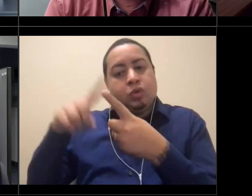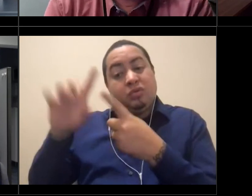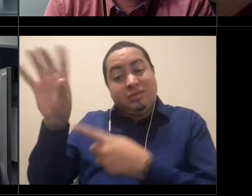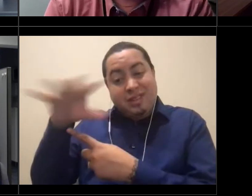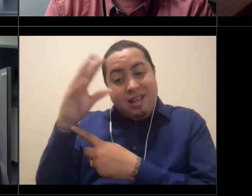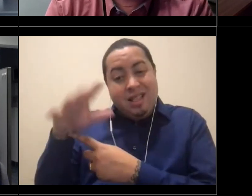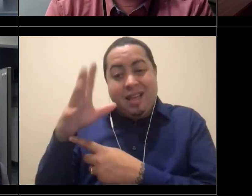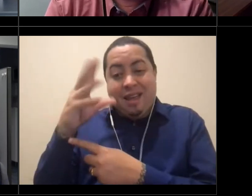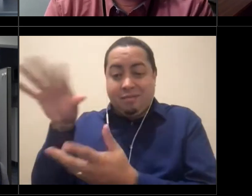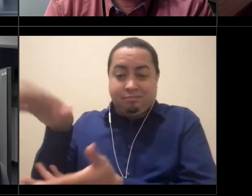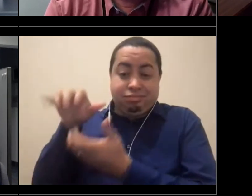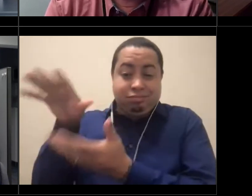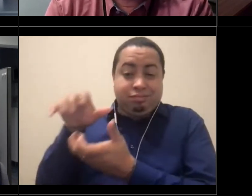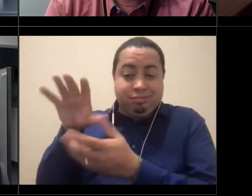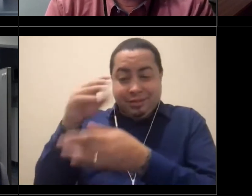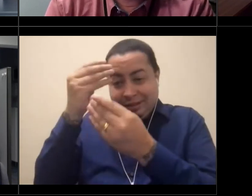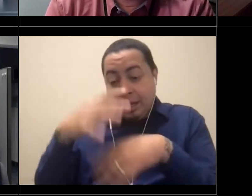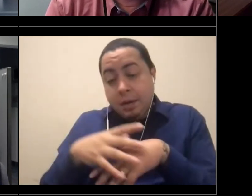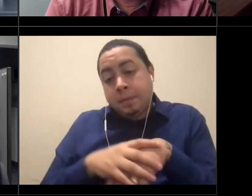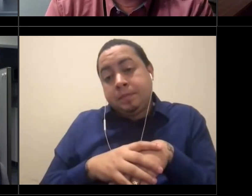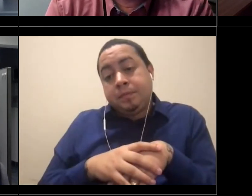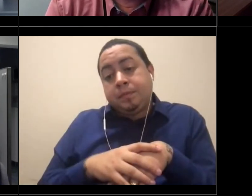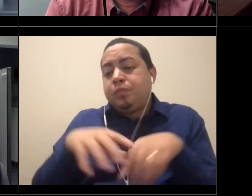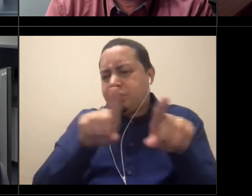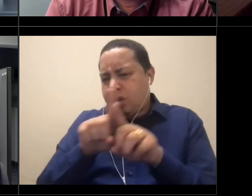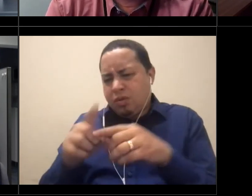And then we have information technology folks too,